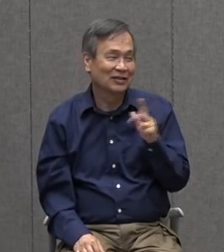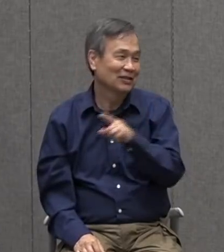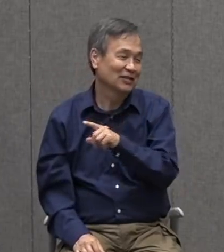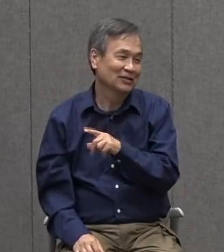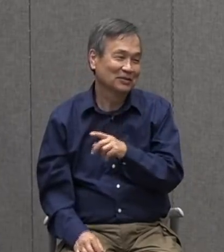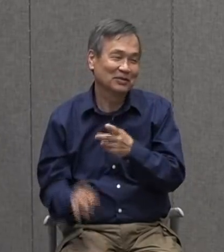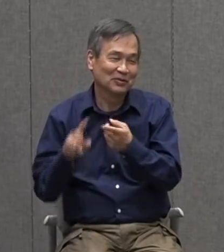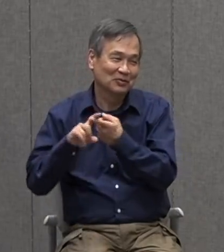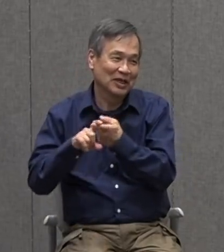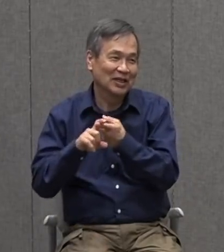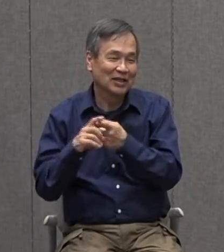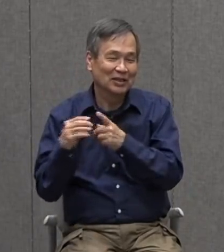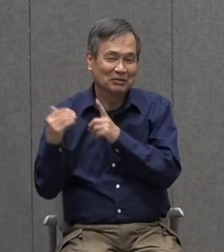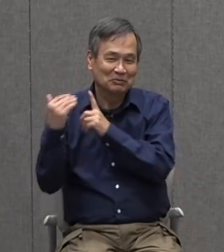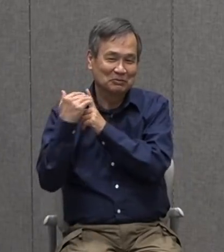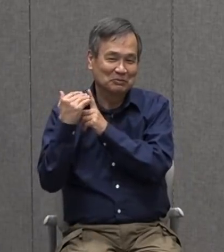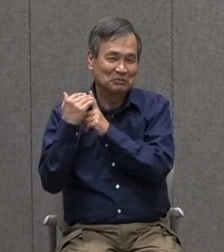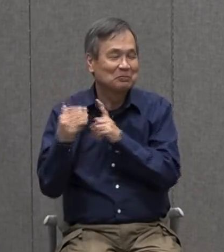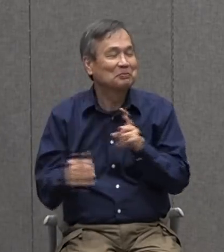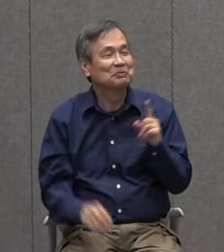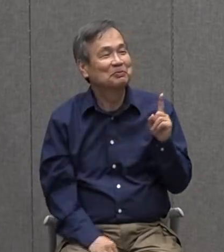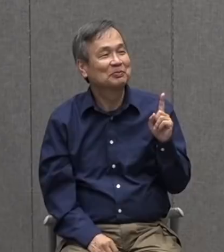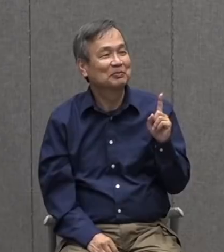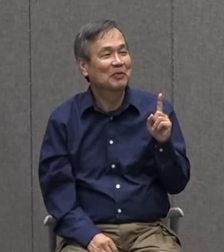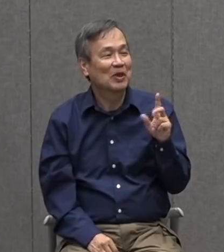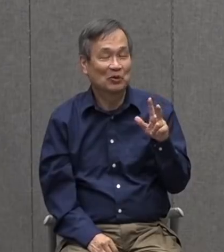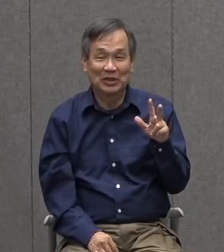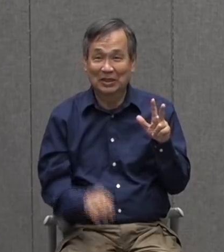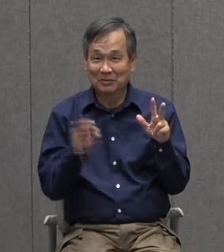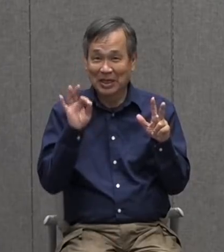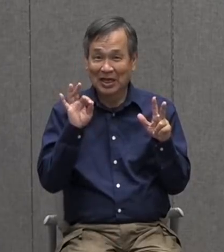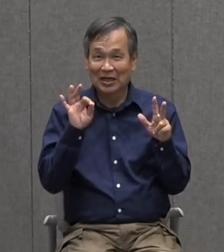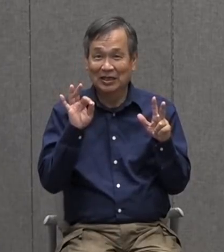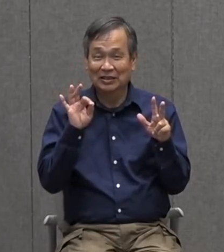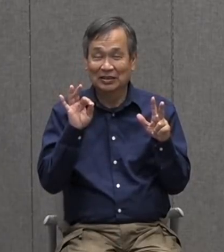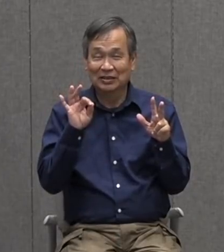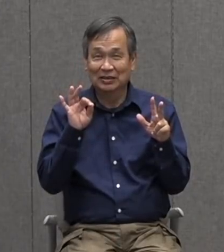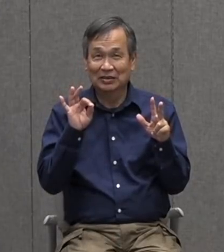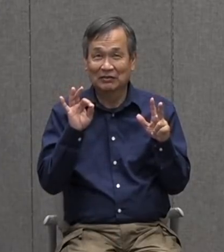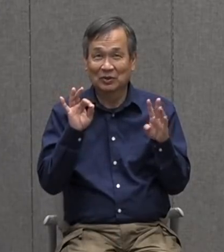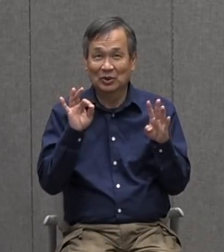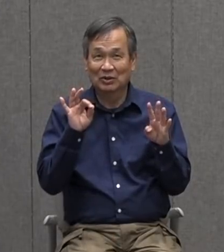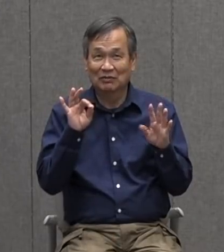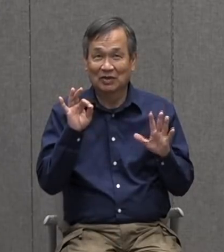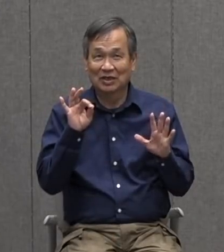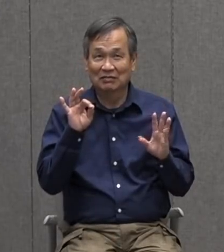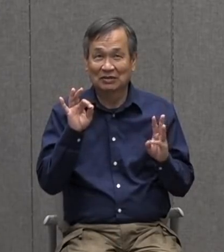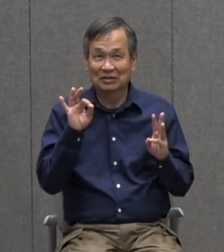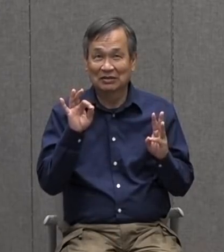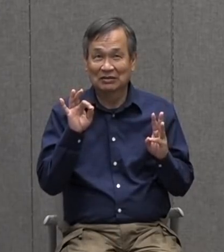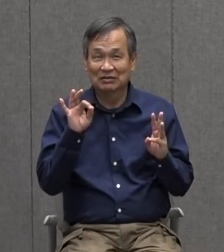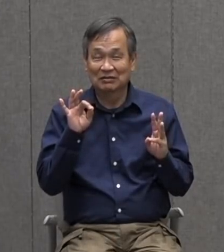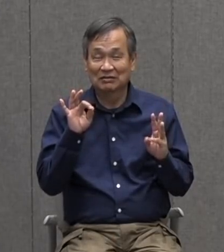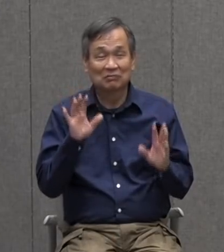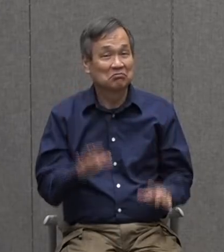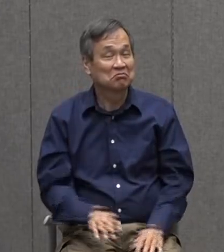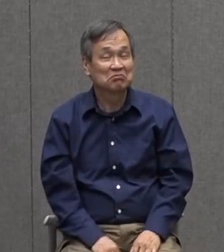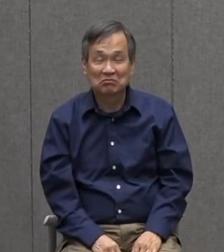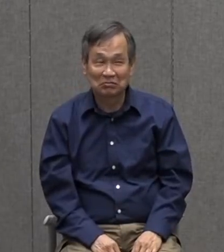who does math check with me there. Three times nine, four, five, six, seven, I don't think there are any other factors.